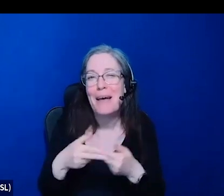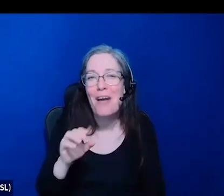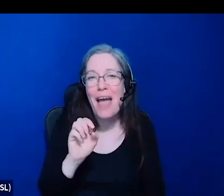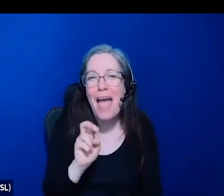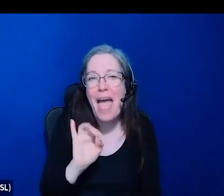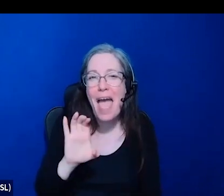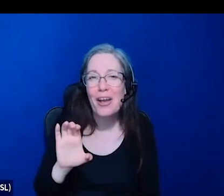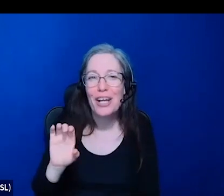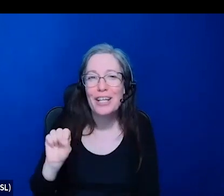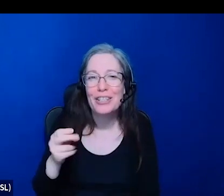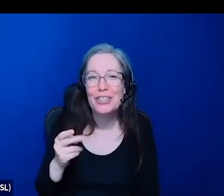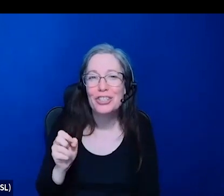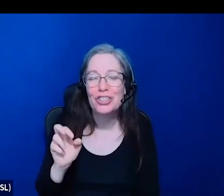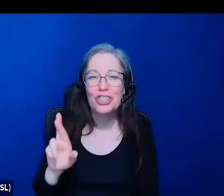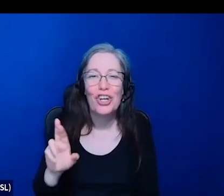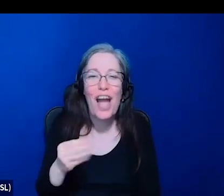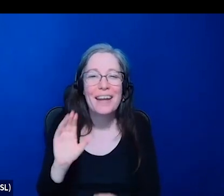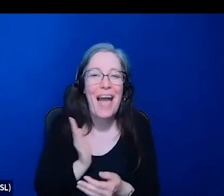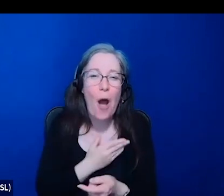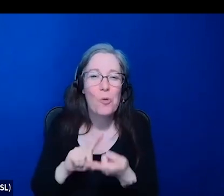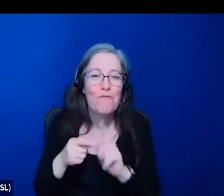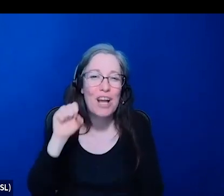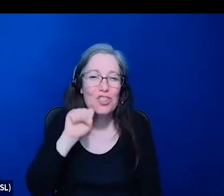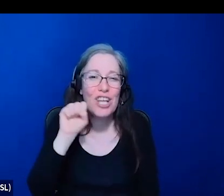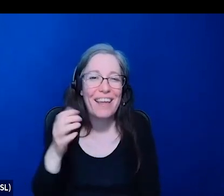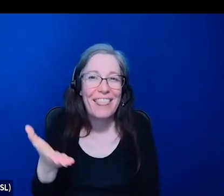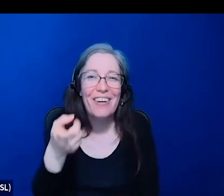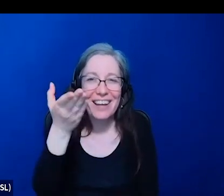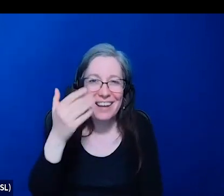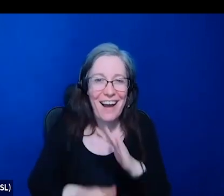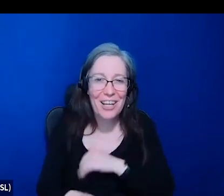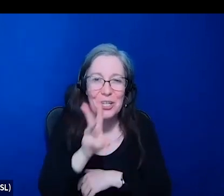and our friend Sheila there underwater at the Sand Habitat wearing scuba suits.